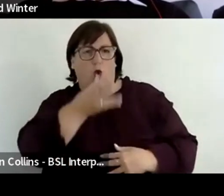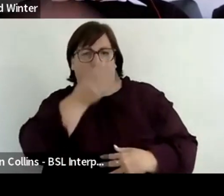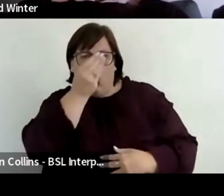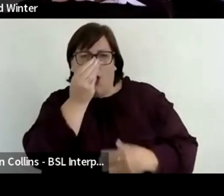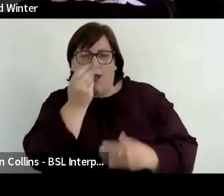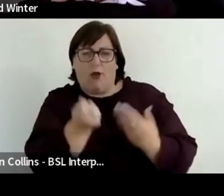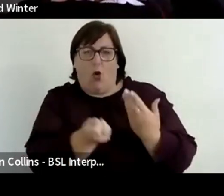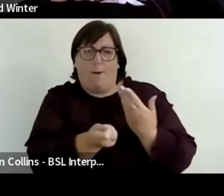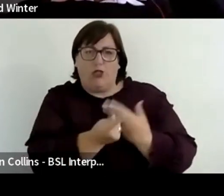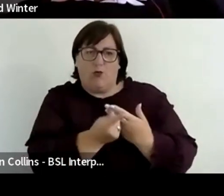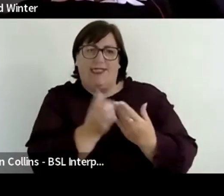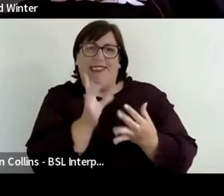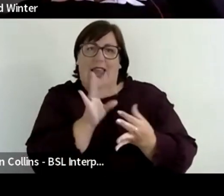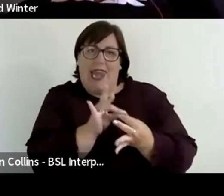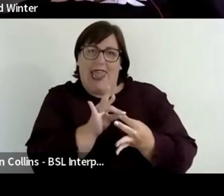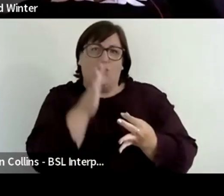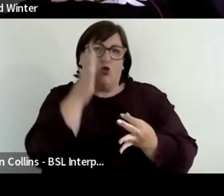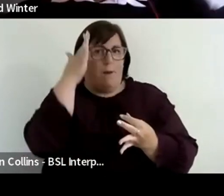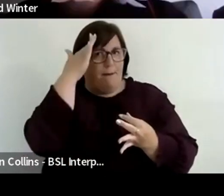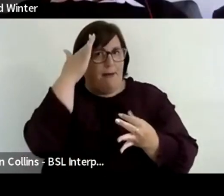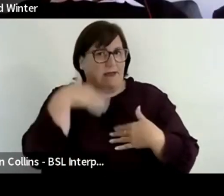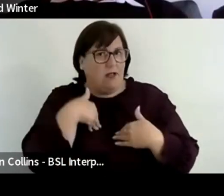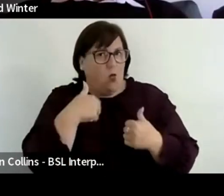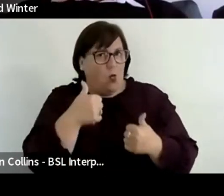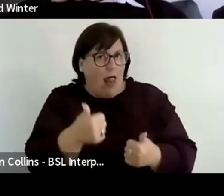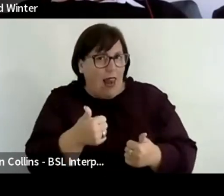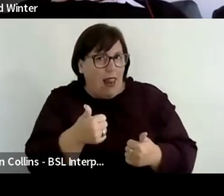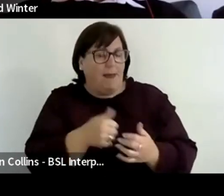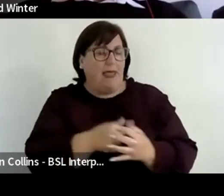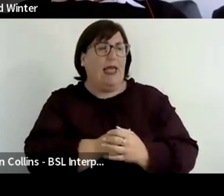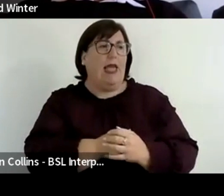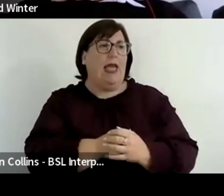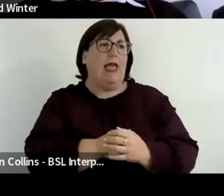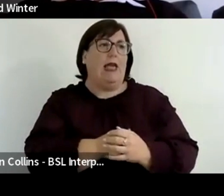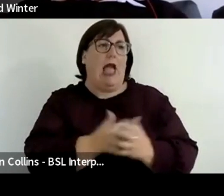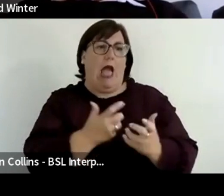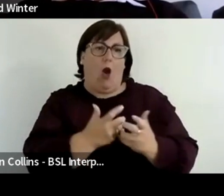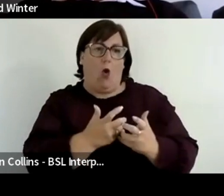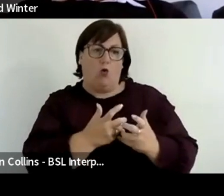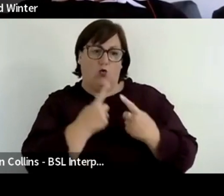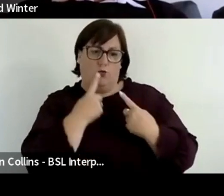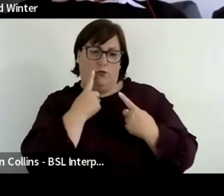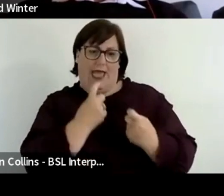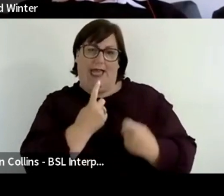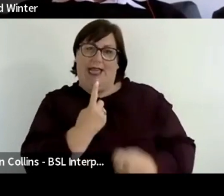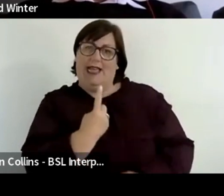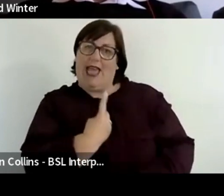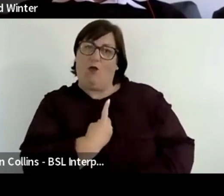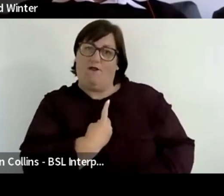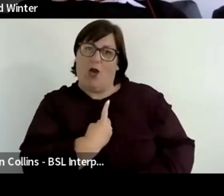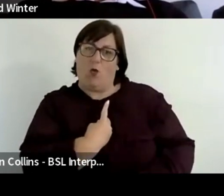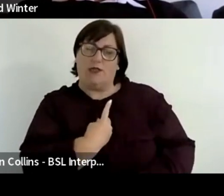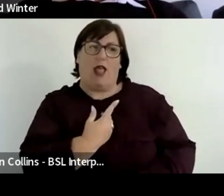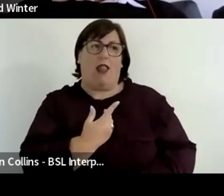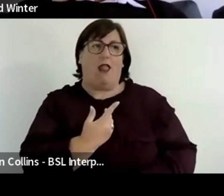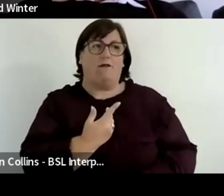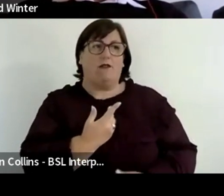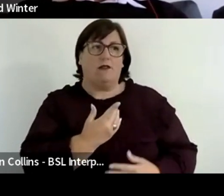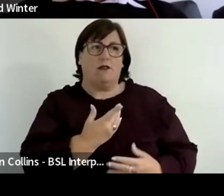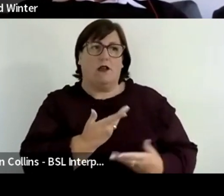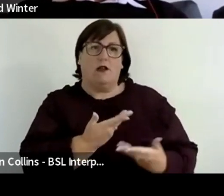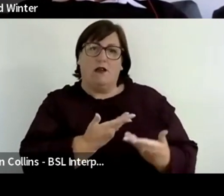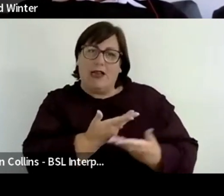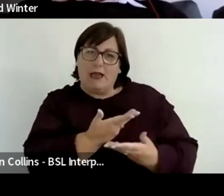well-being and how to take care of ourselves, but also we have counselling, coaching if we need to.